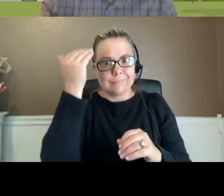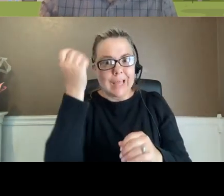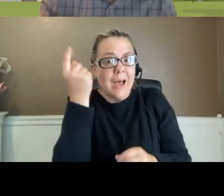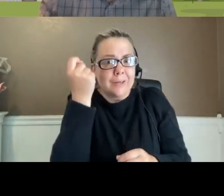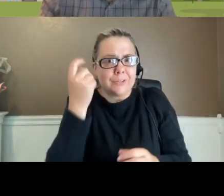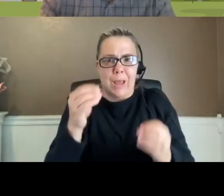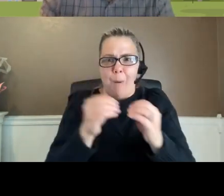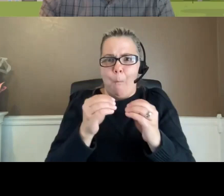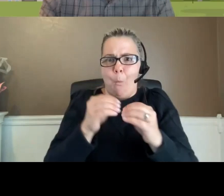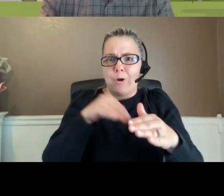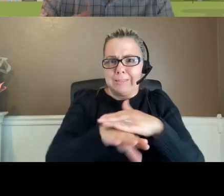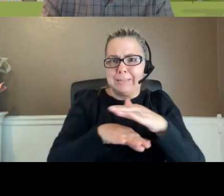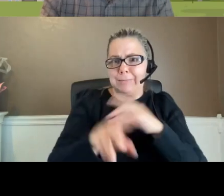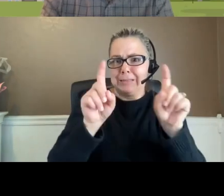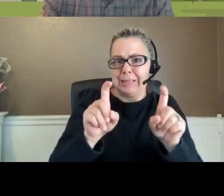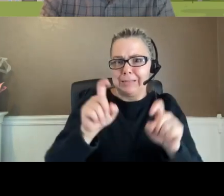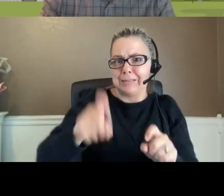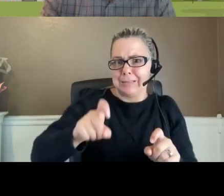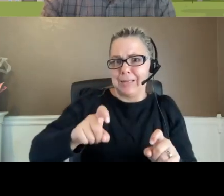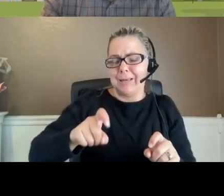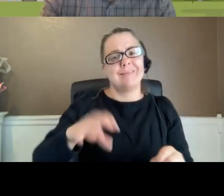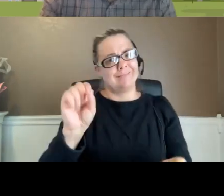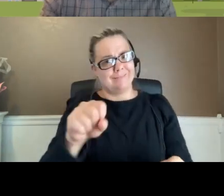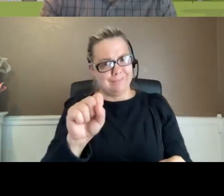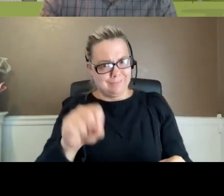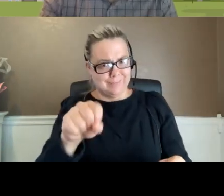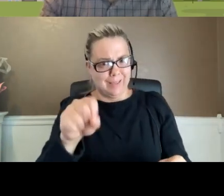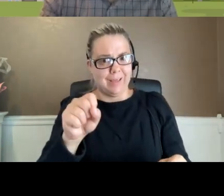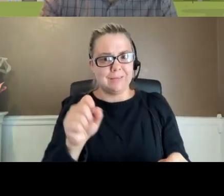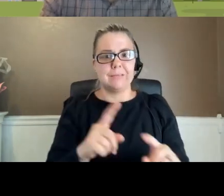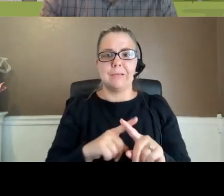but we're going to really focus down at getting into the into the detail of accessibility